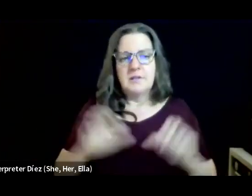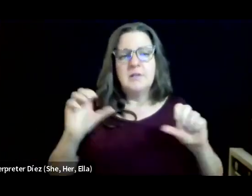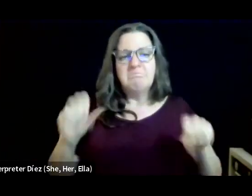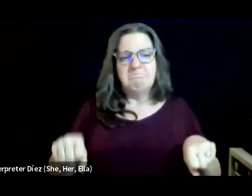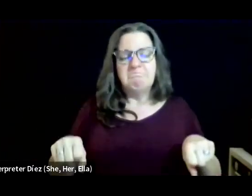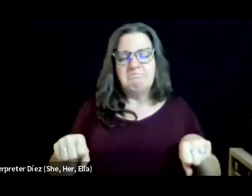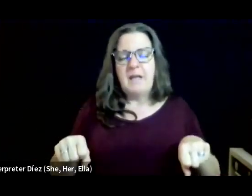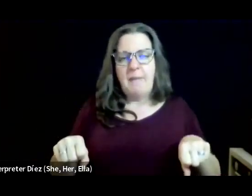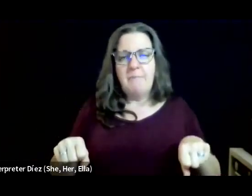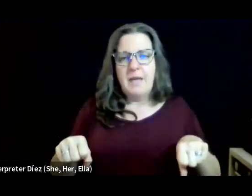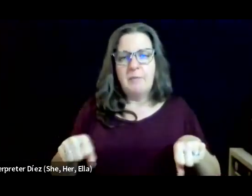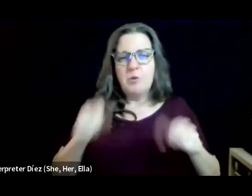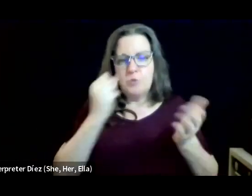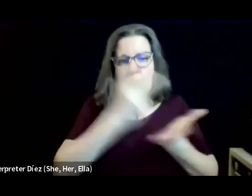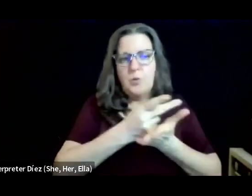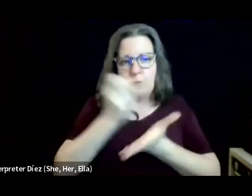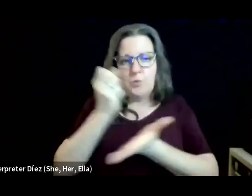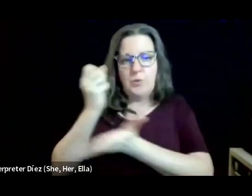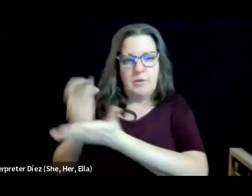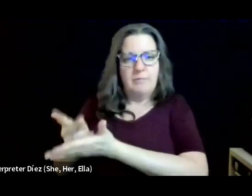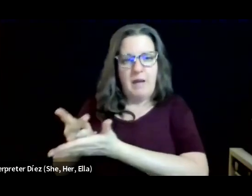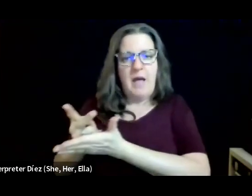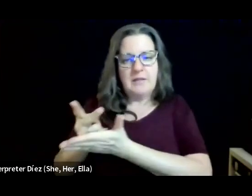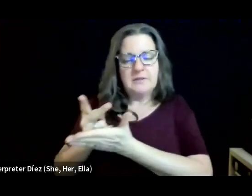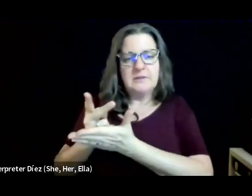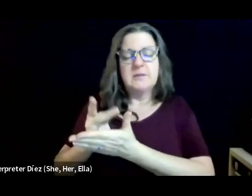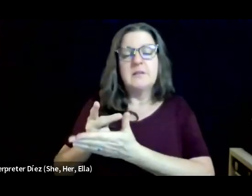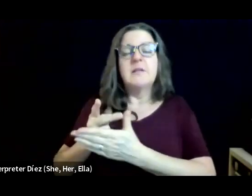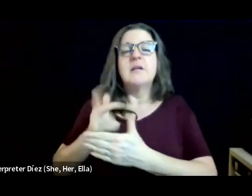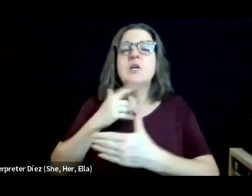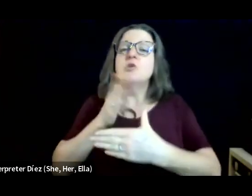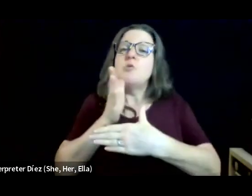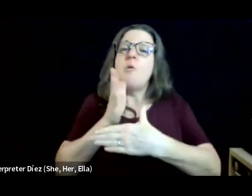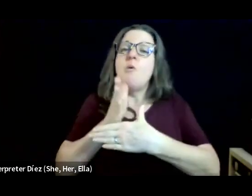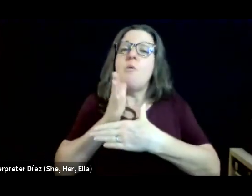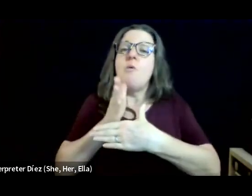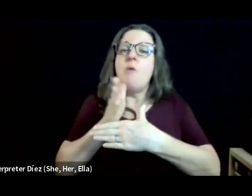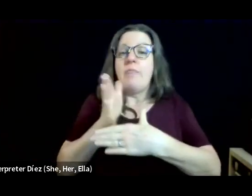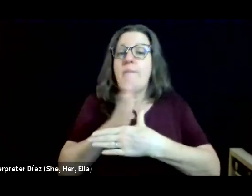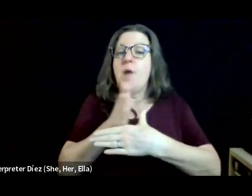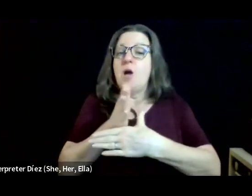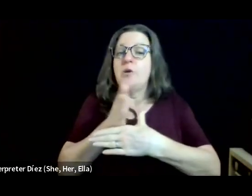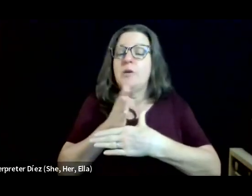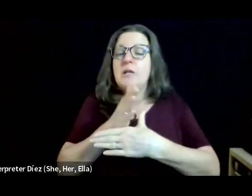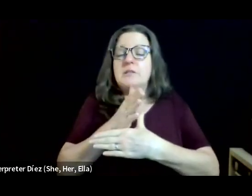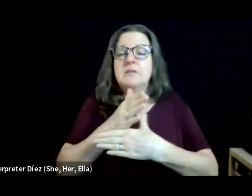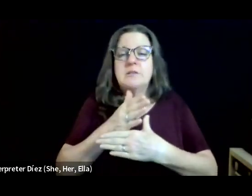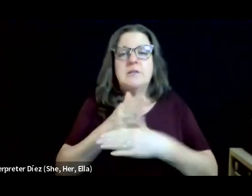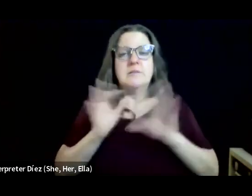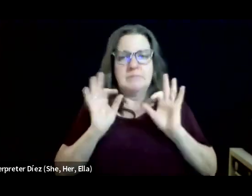It-it''ll cut the-the Moderates, end up determining, uh, what gets passed.